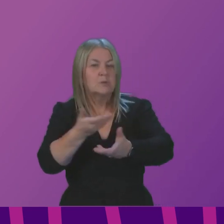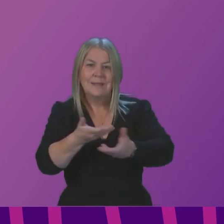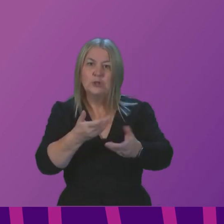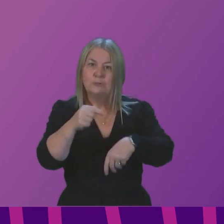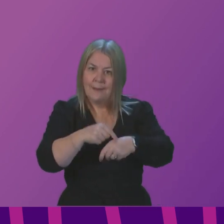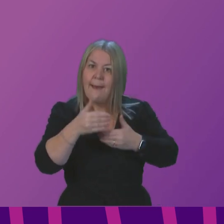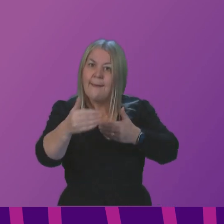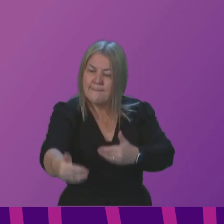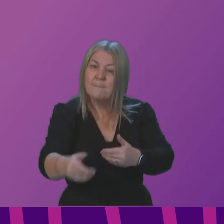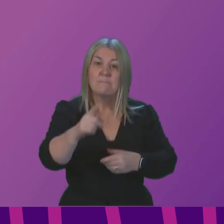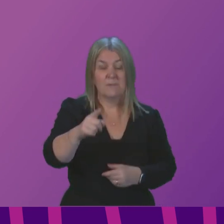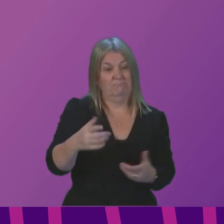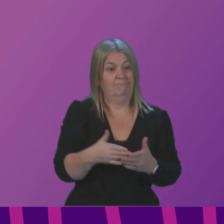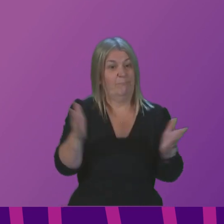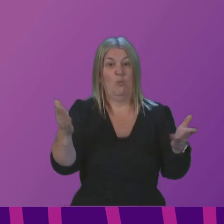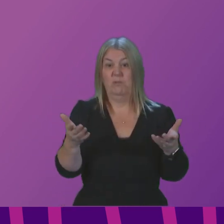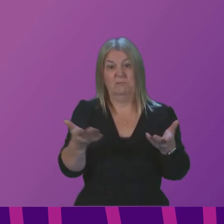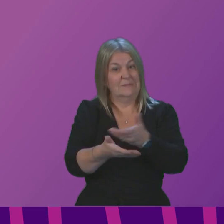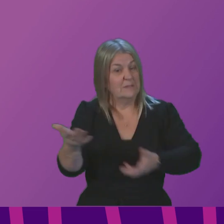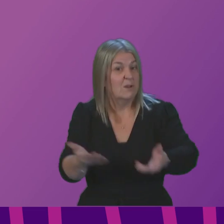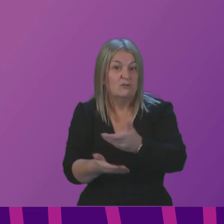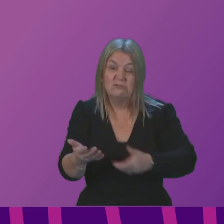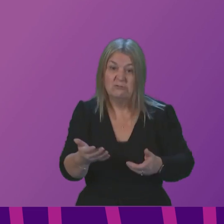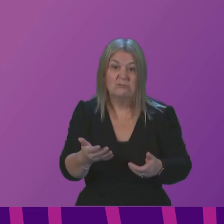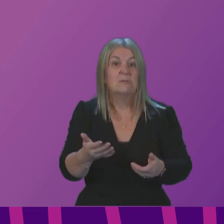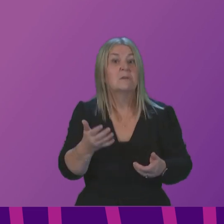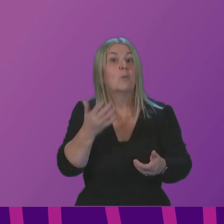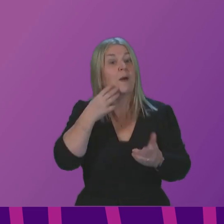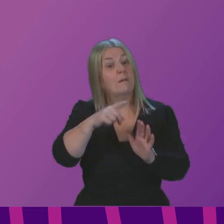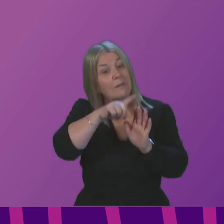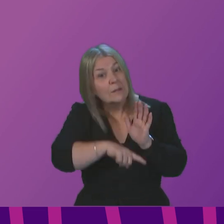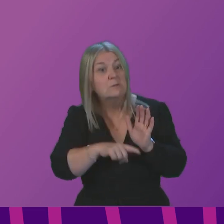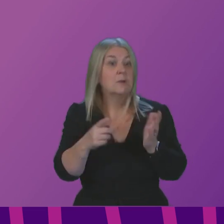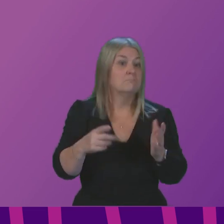we are open to discussions about the legislative programme and how quickly we can move to introduce reforms.